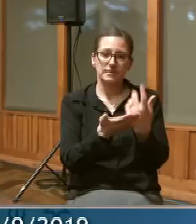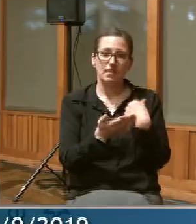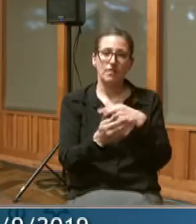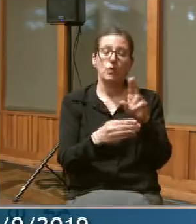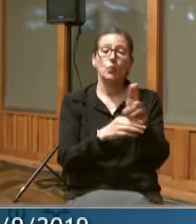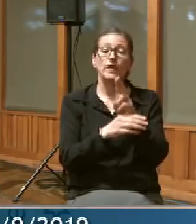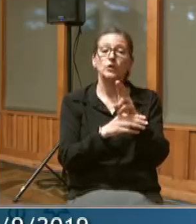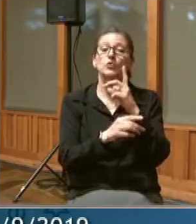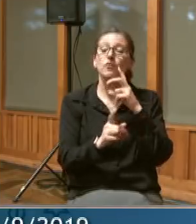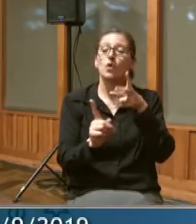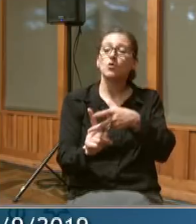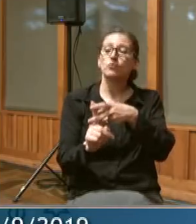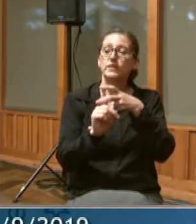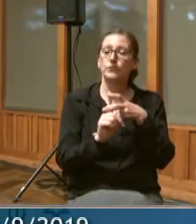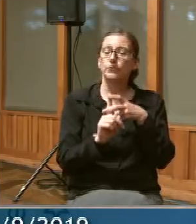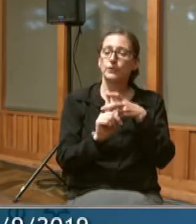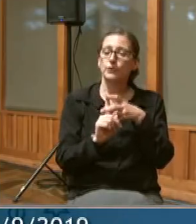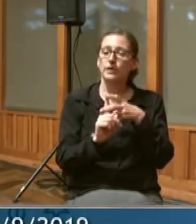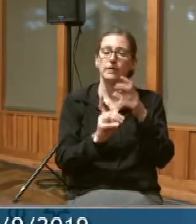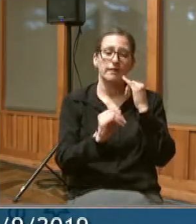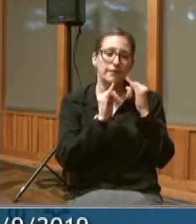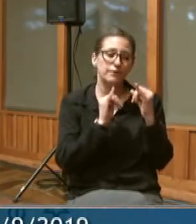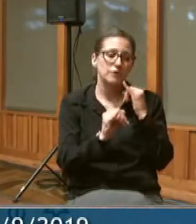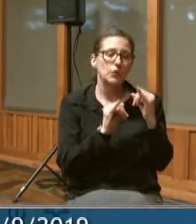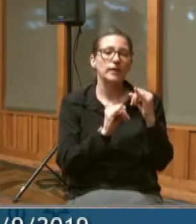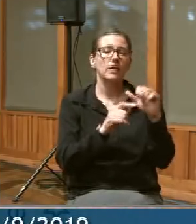THE CUTS ARE MADE. THE TIME, RESOURCES AND FINANCES